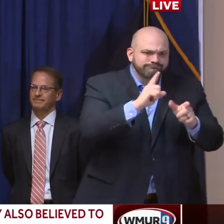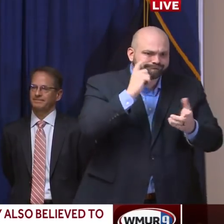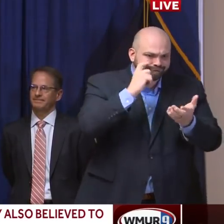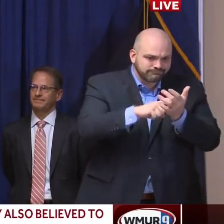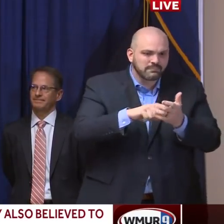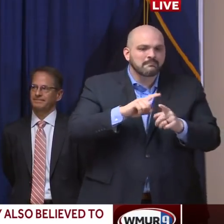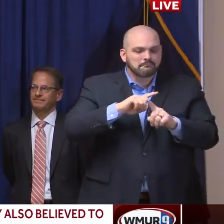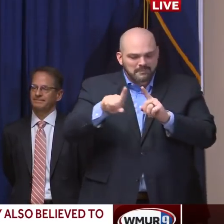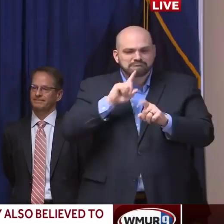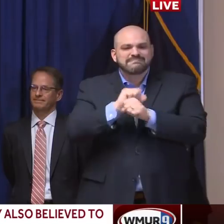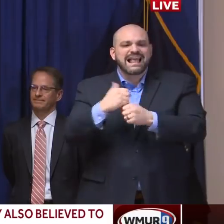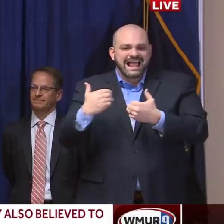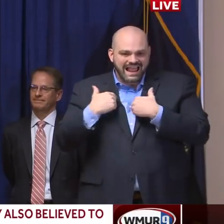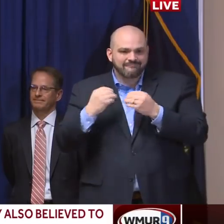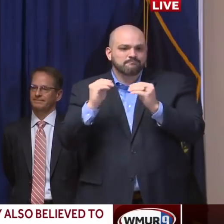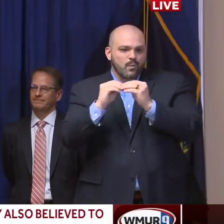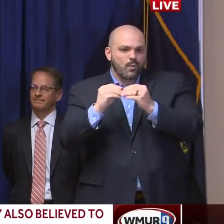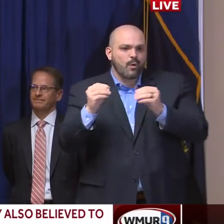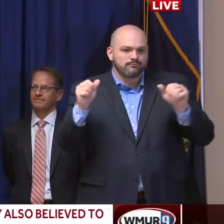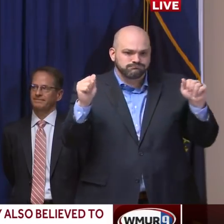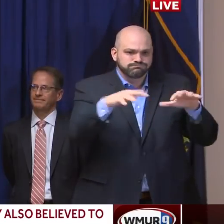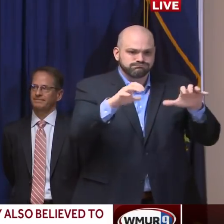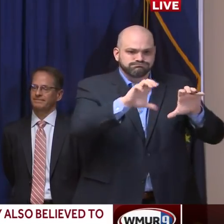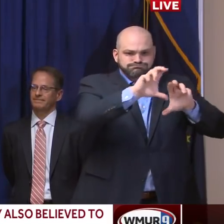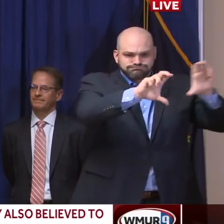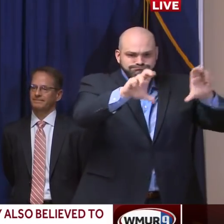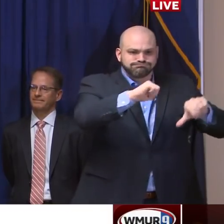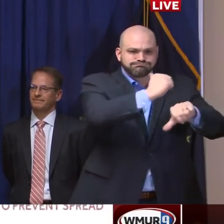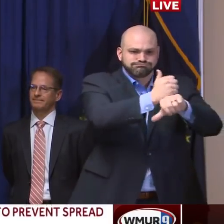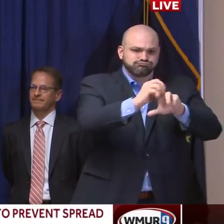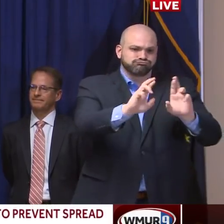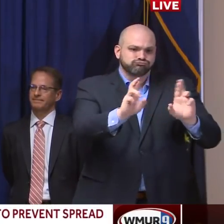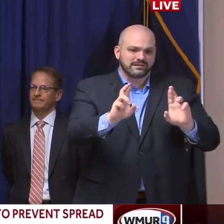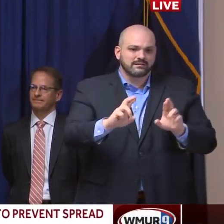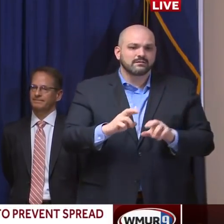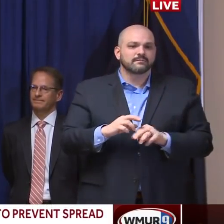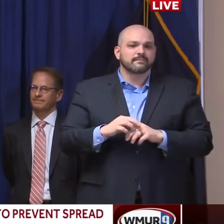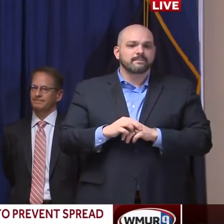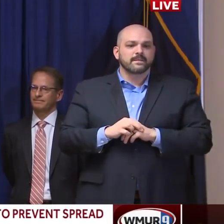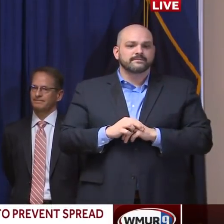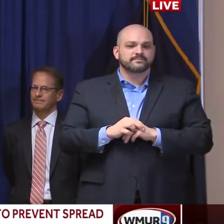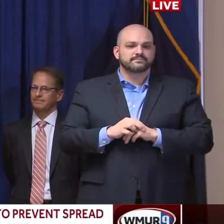THERE ARE A FEW ITEMS WHERE THE SHELLS ARE GOING THERE, BUT THOSE PRODUCTS ARE BEING MANUFACTURED AND COMING IN.